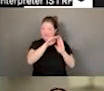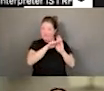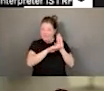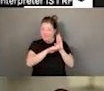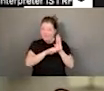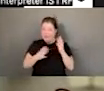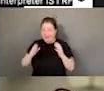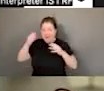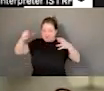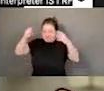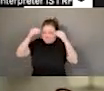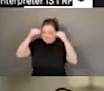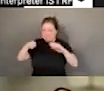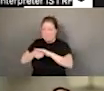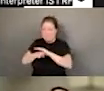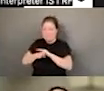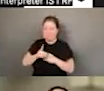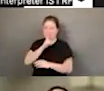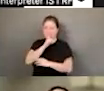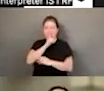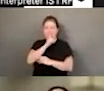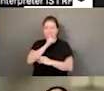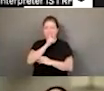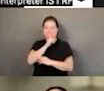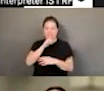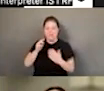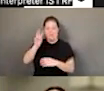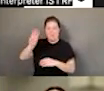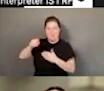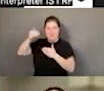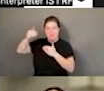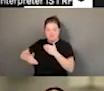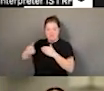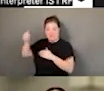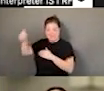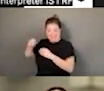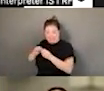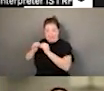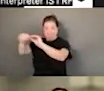It also results in that many websites owners don't know how to make their websites more understandable.